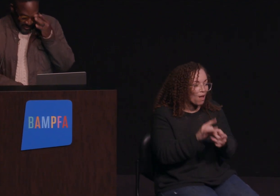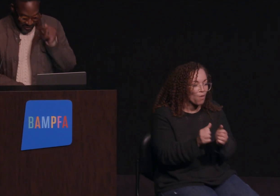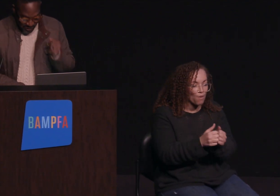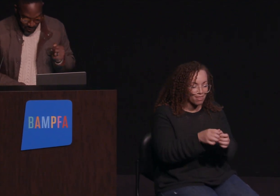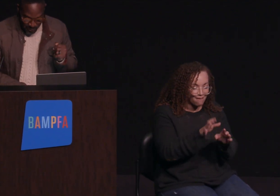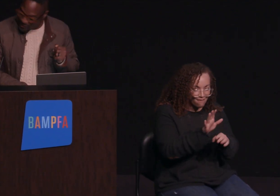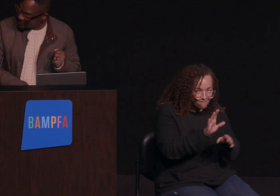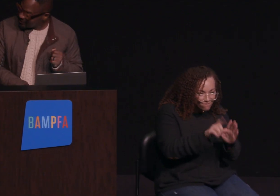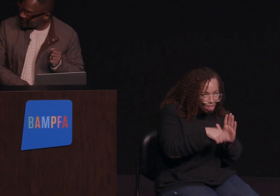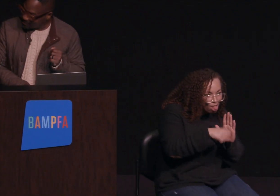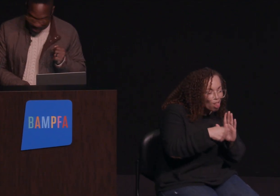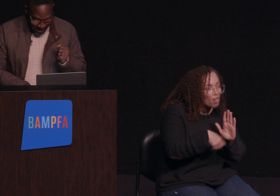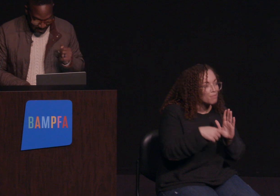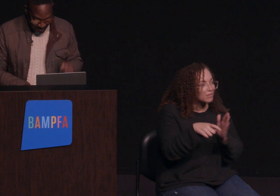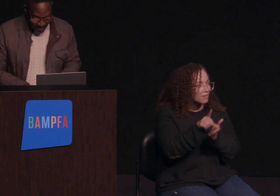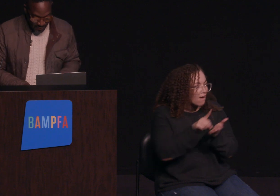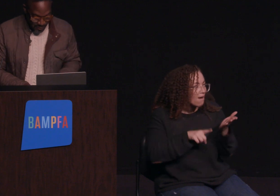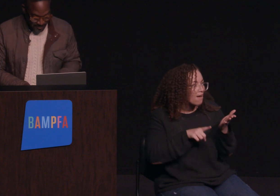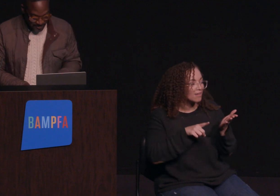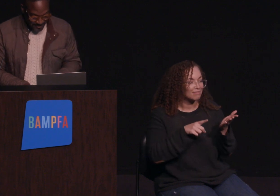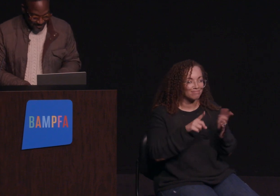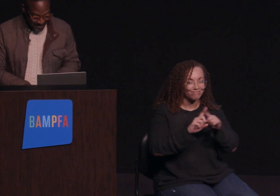So, J. G., Ma, go for it.